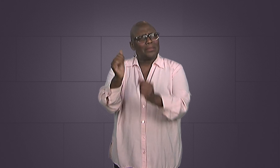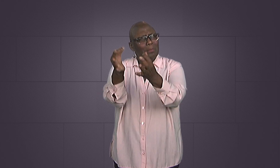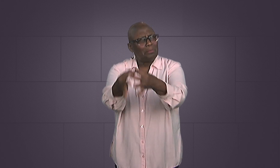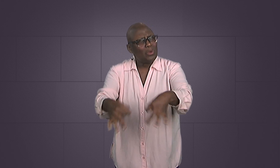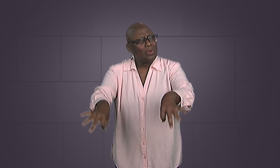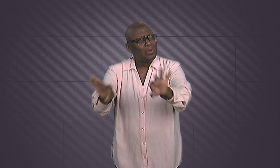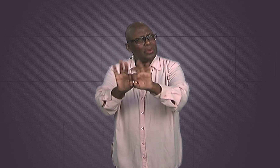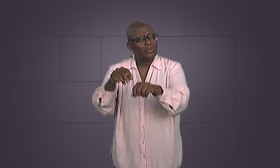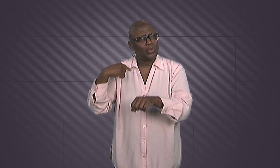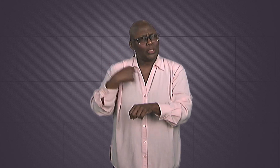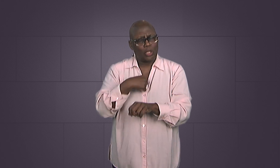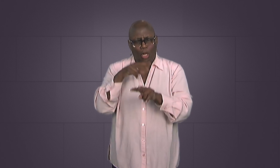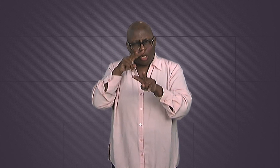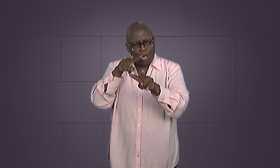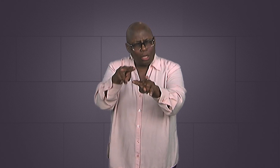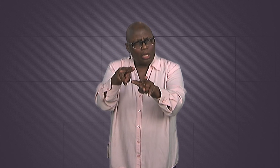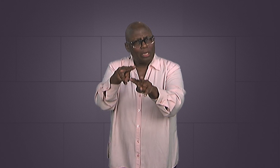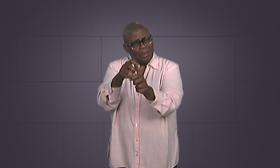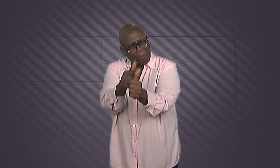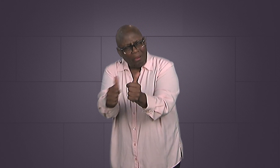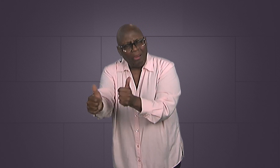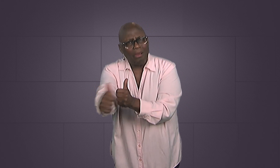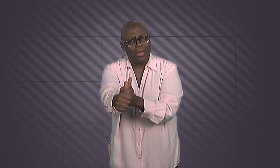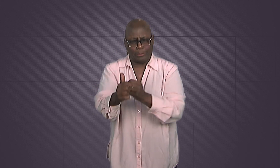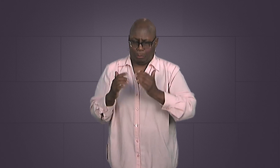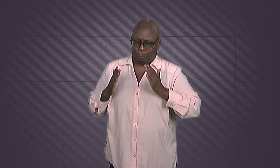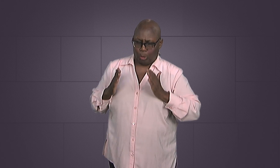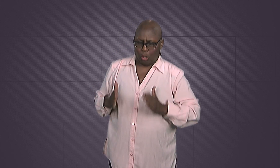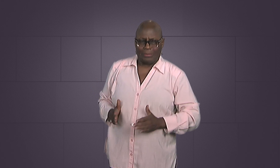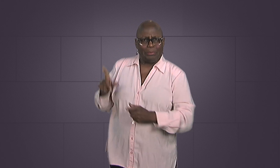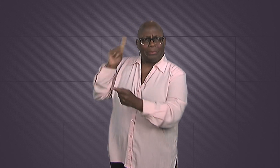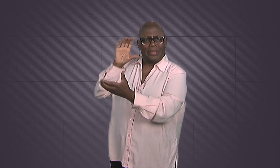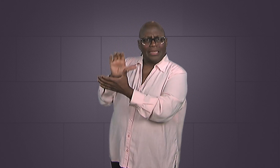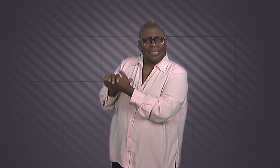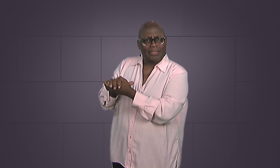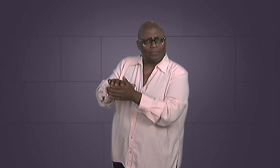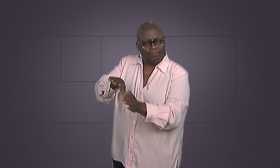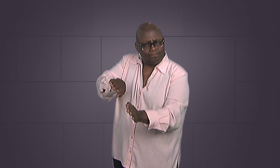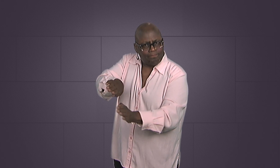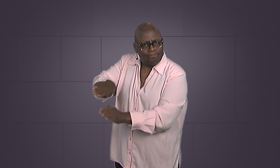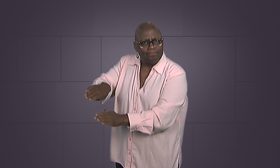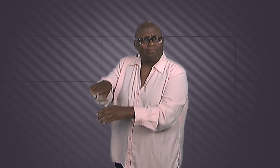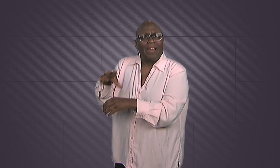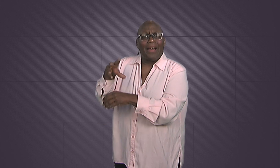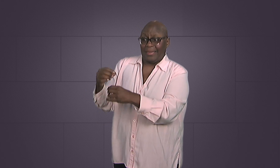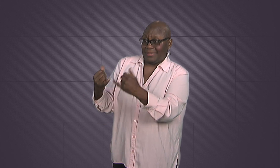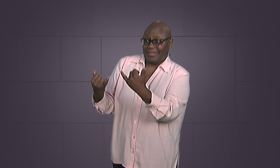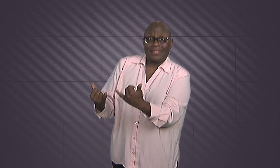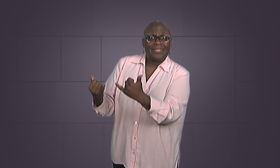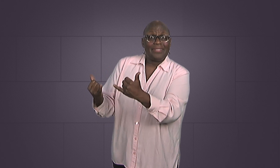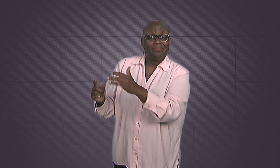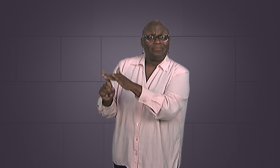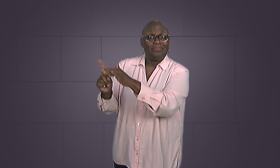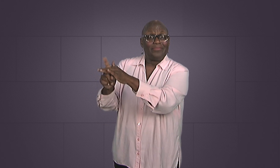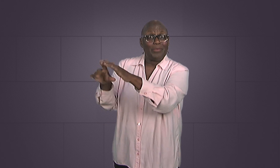It is important that as a field, we look beyond personal beliefs and existing practices